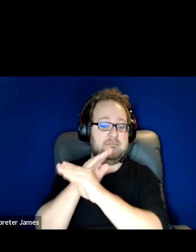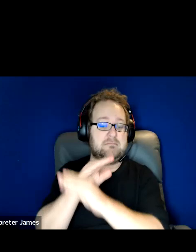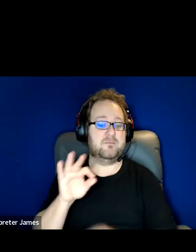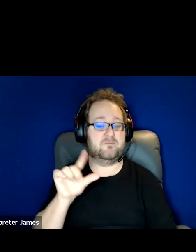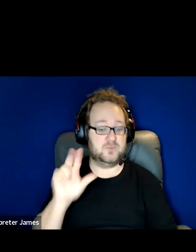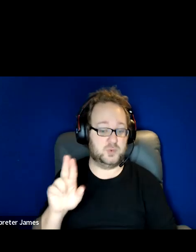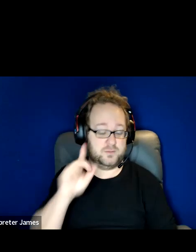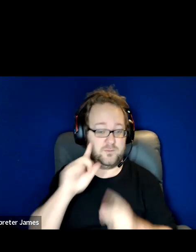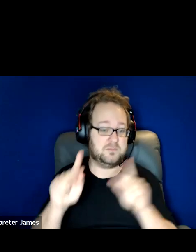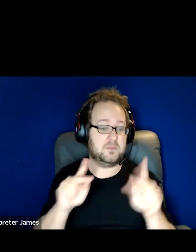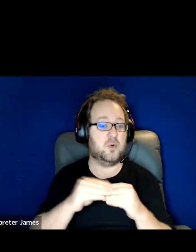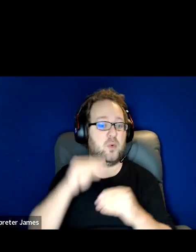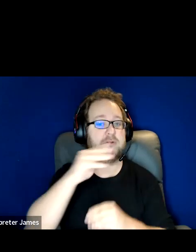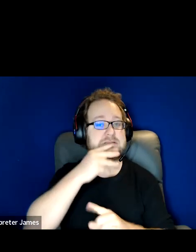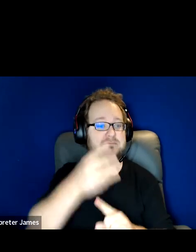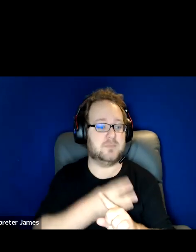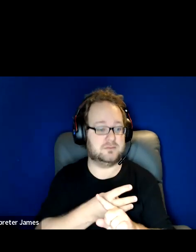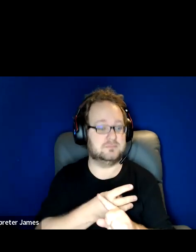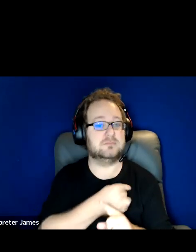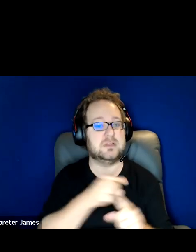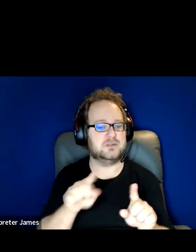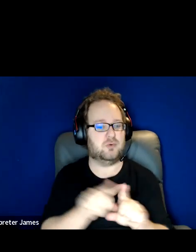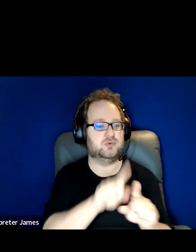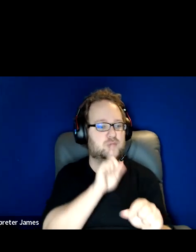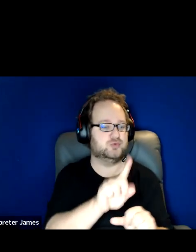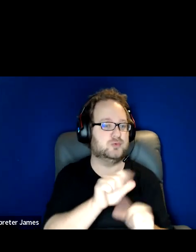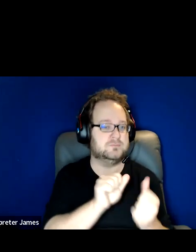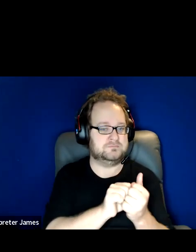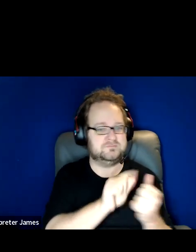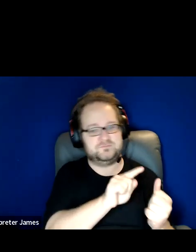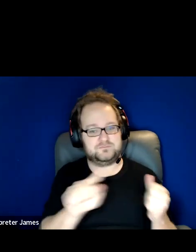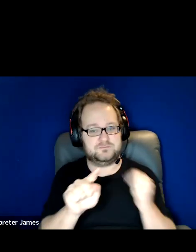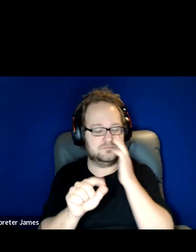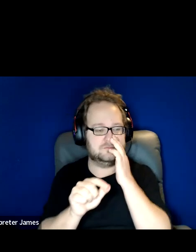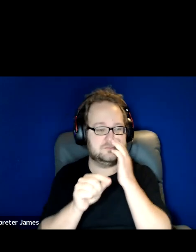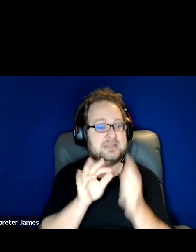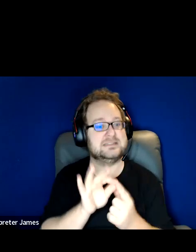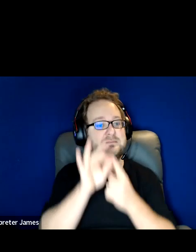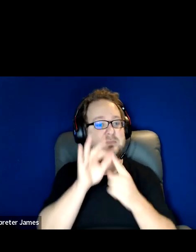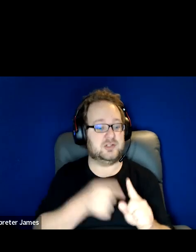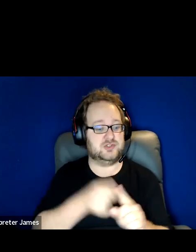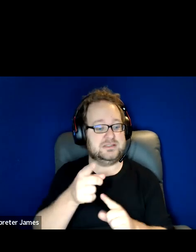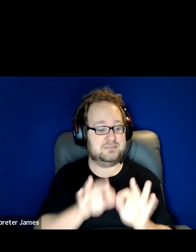older. As is true with COVID vaccines people with increased